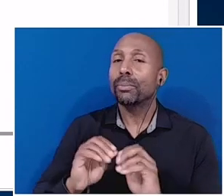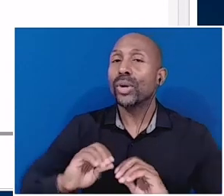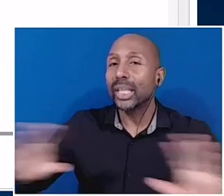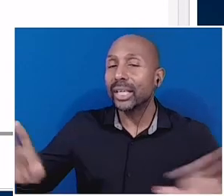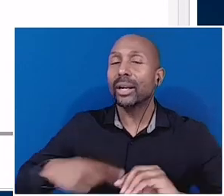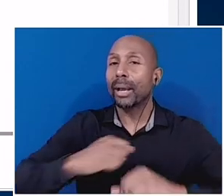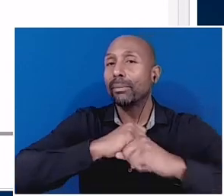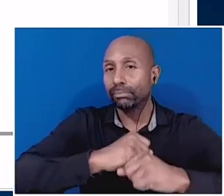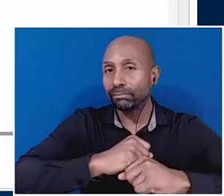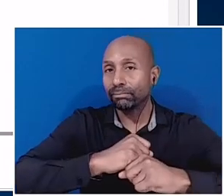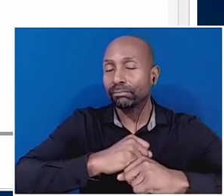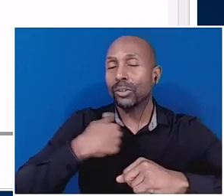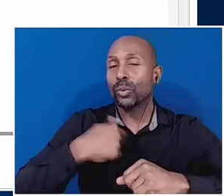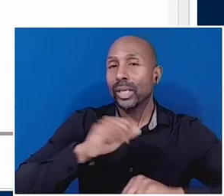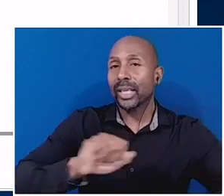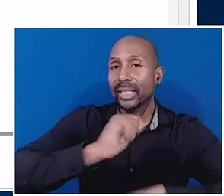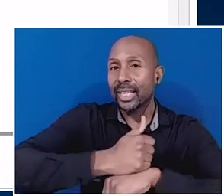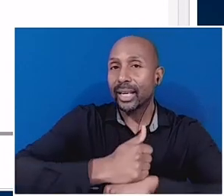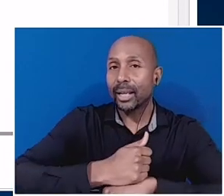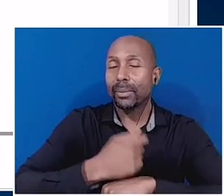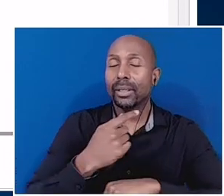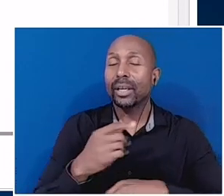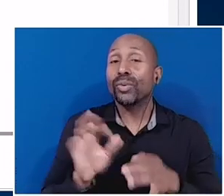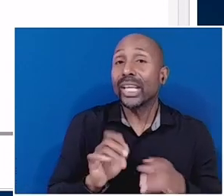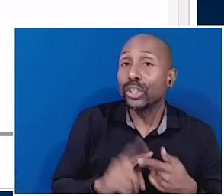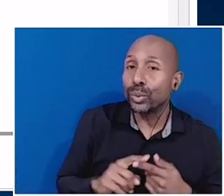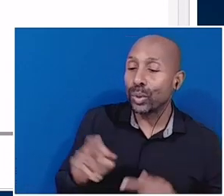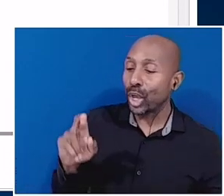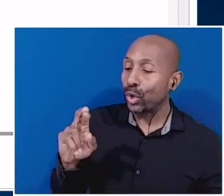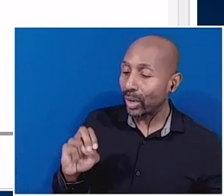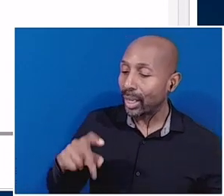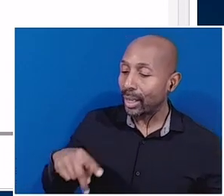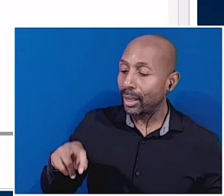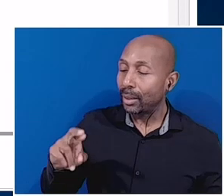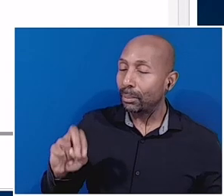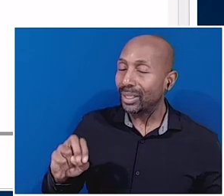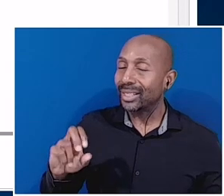in on the representative sample side. We think would be helpful to hear the